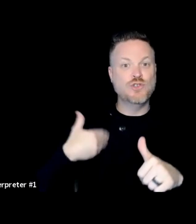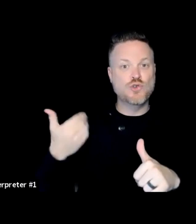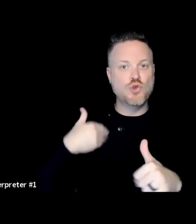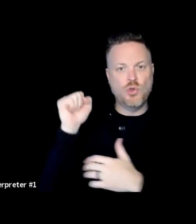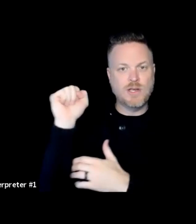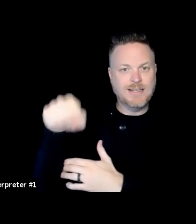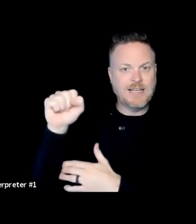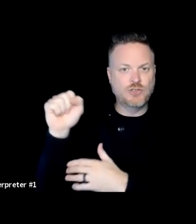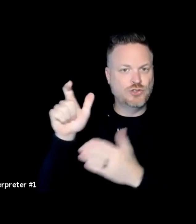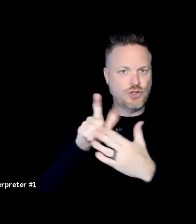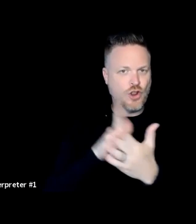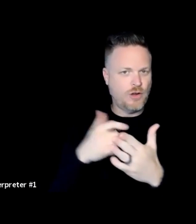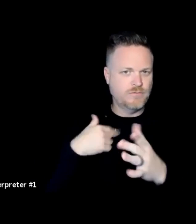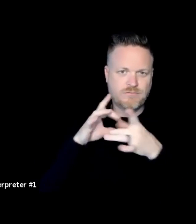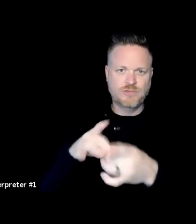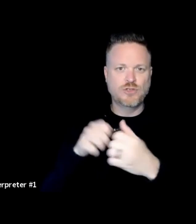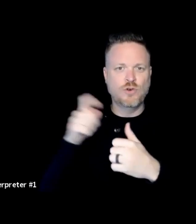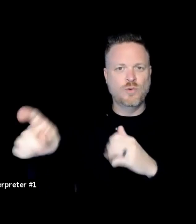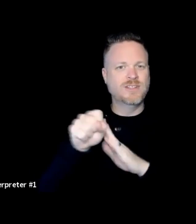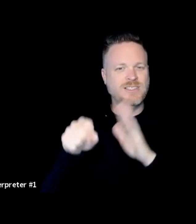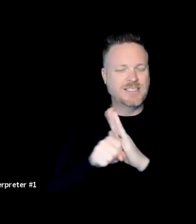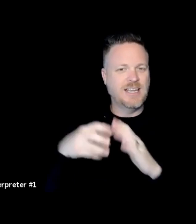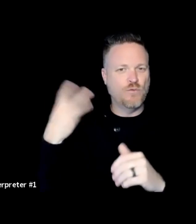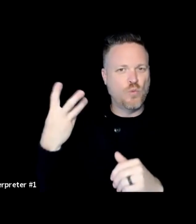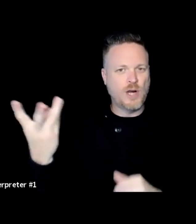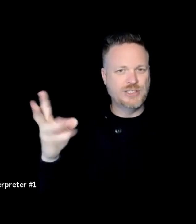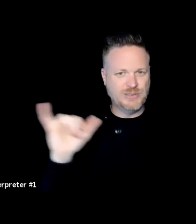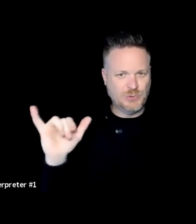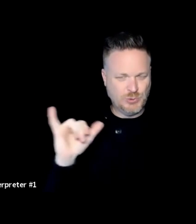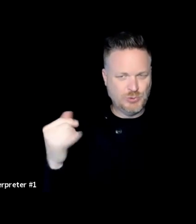We were right there with the State of Washington. We came up, Oregon and Washington,